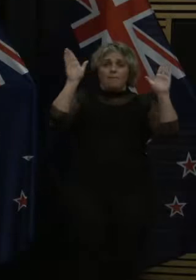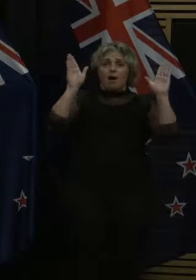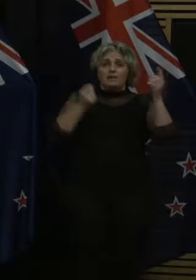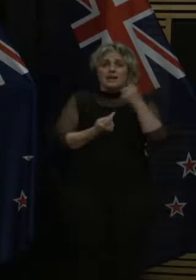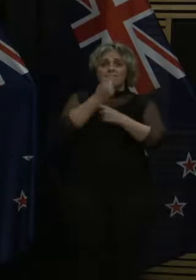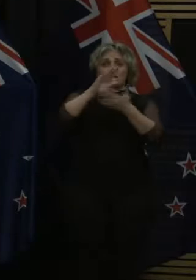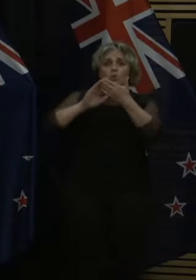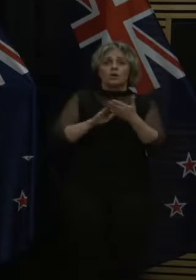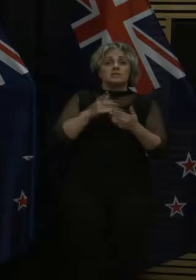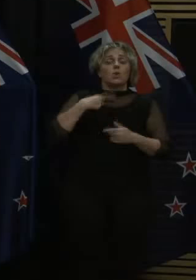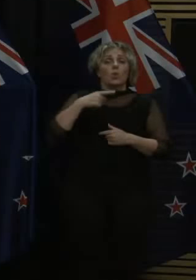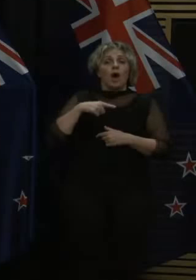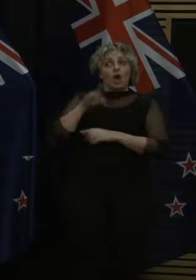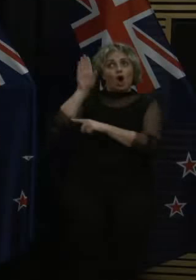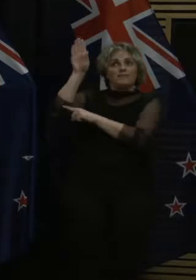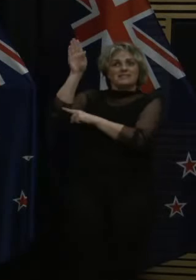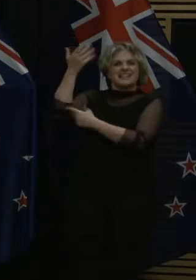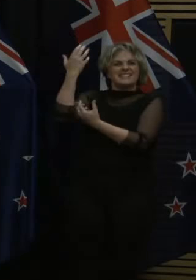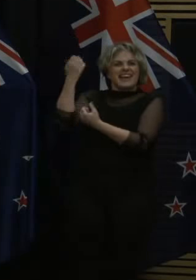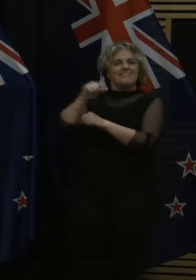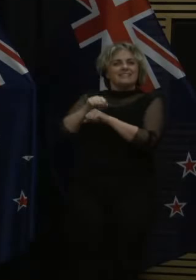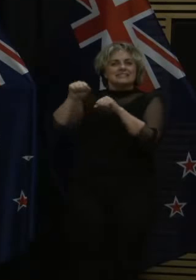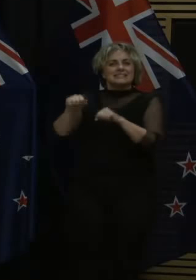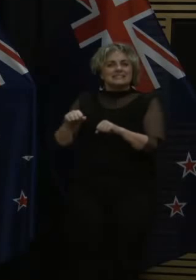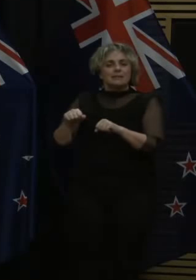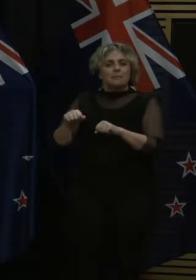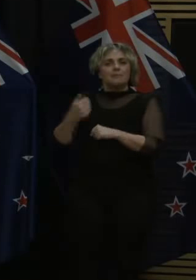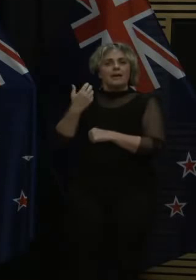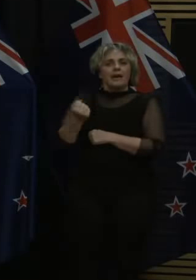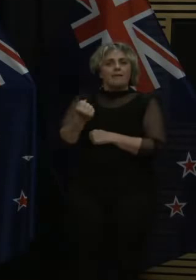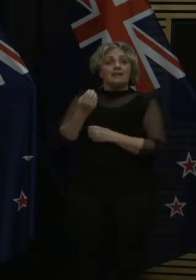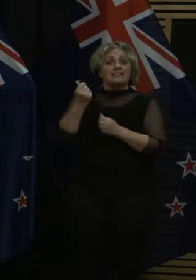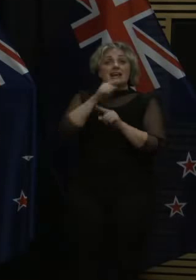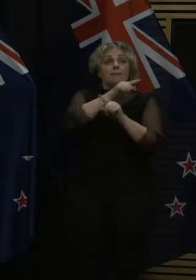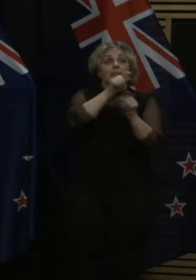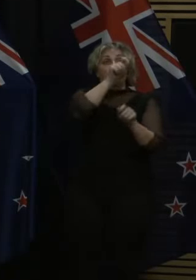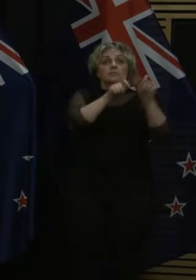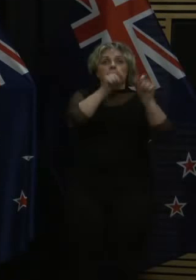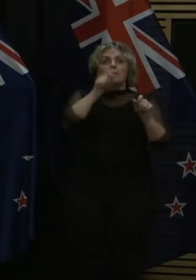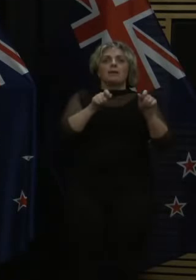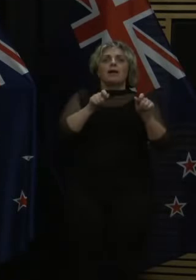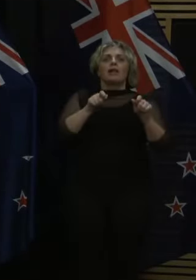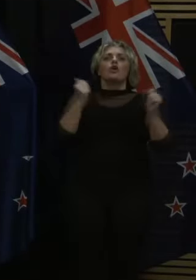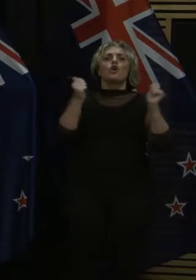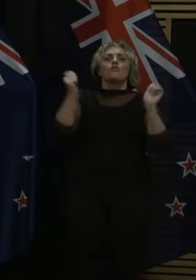have seen very open-minded positions from event organiser,